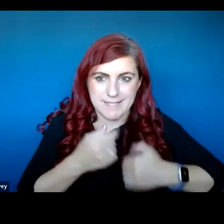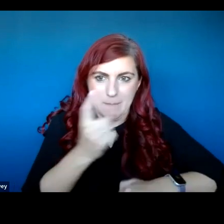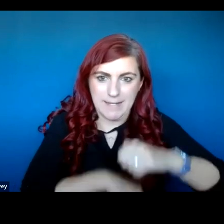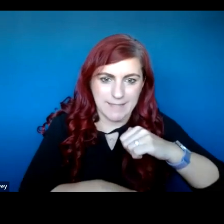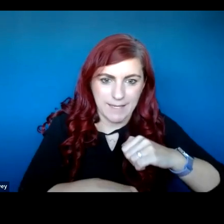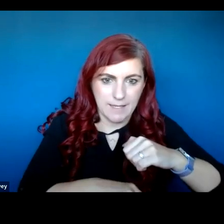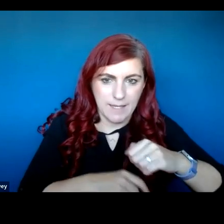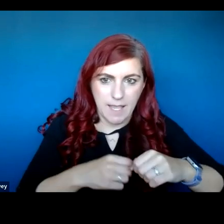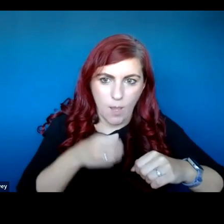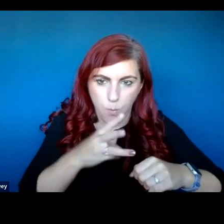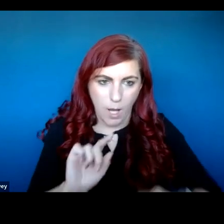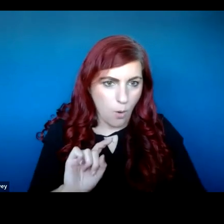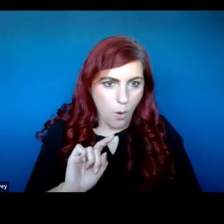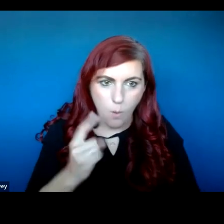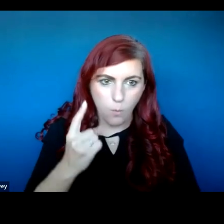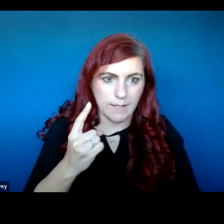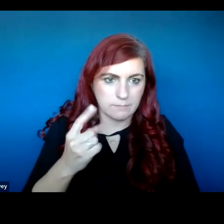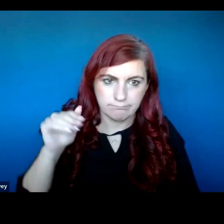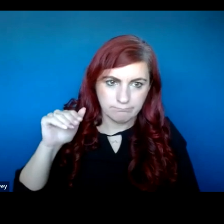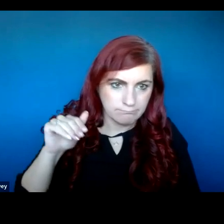It will only get worse.